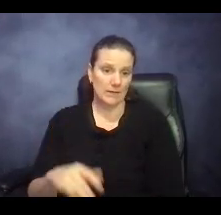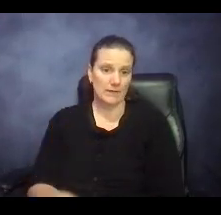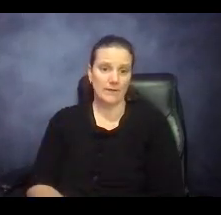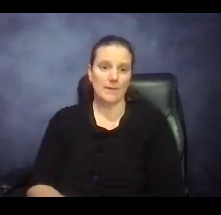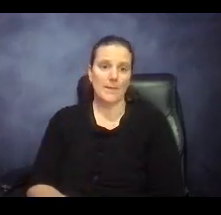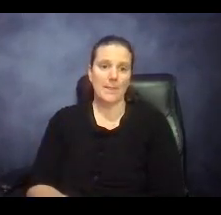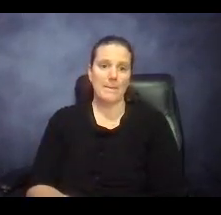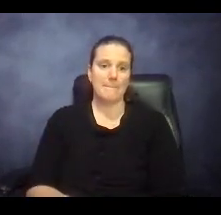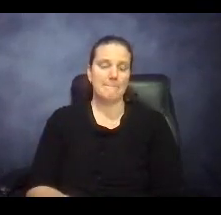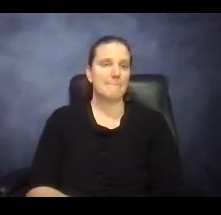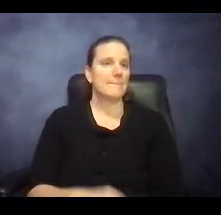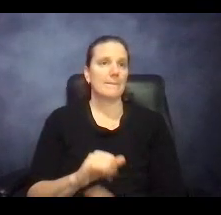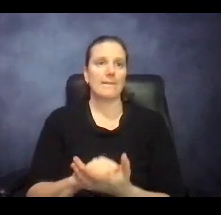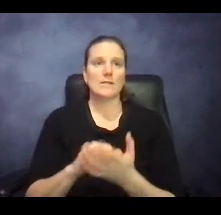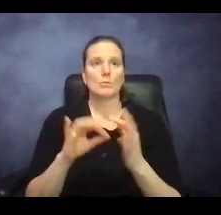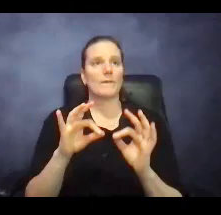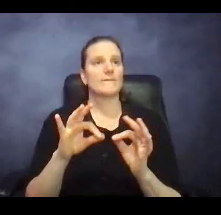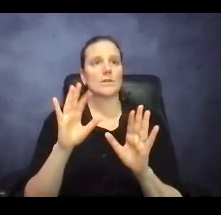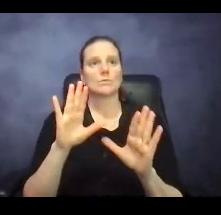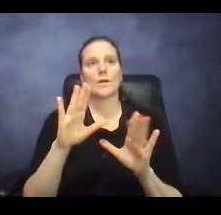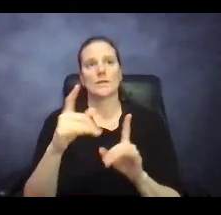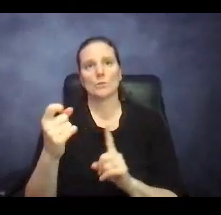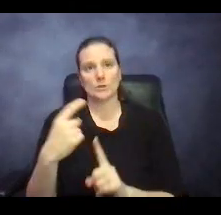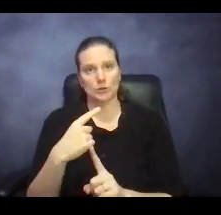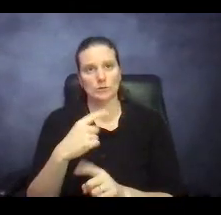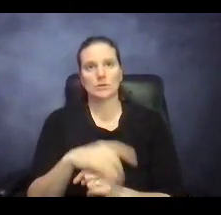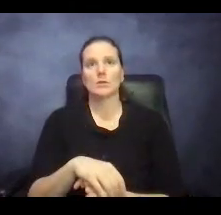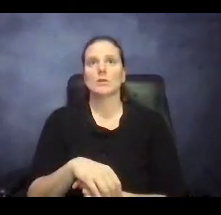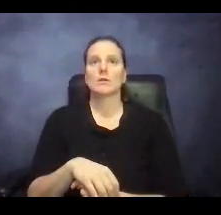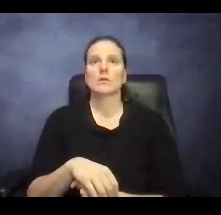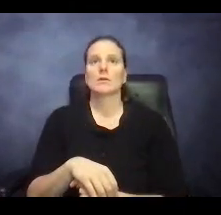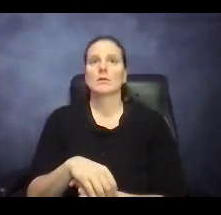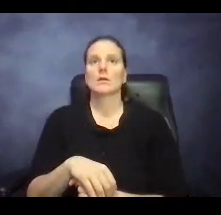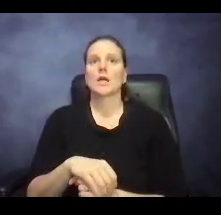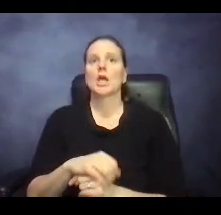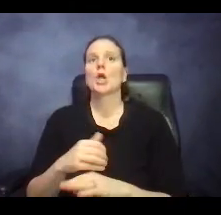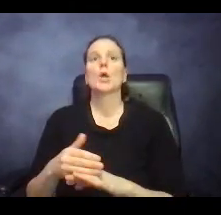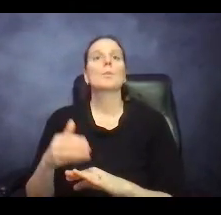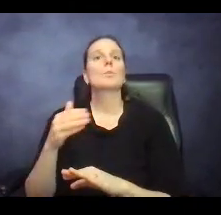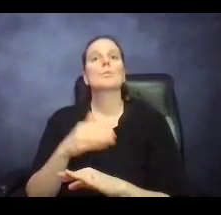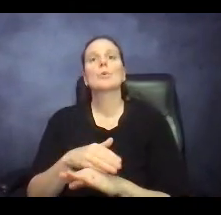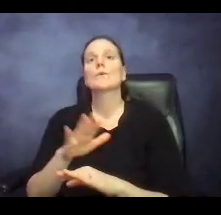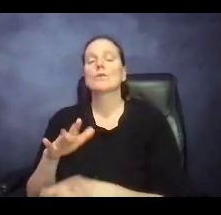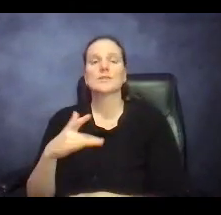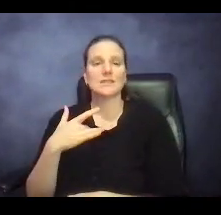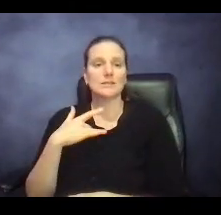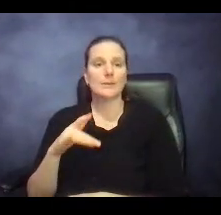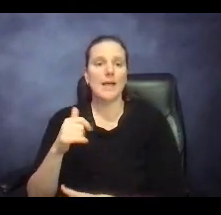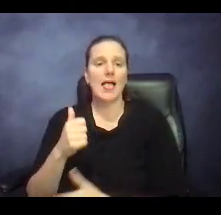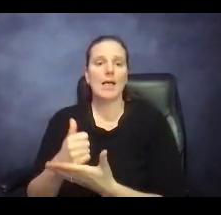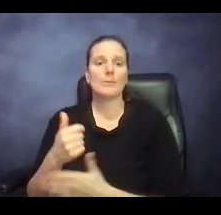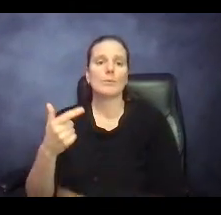So this is perfect, great question. Inositol improves insulin sensitivity. It helps get glucose into the cell really efficiently so